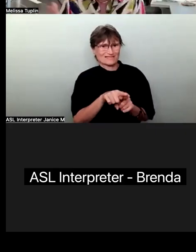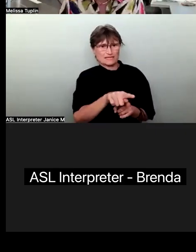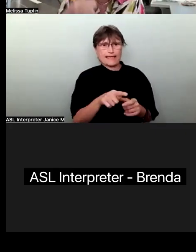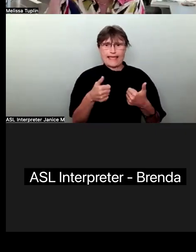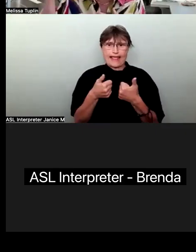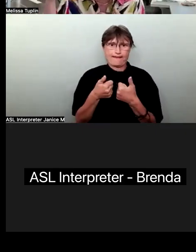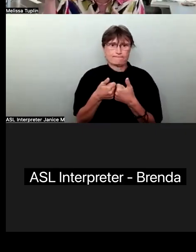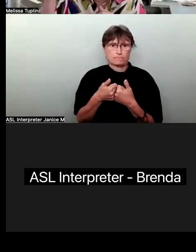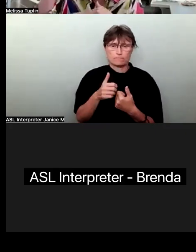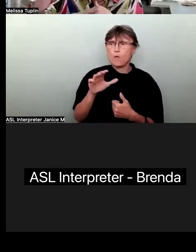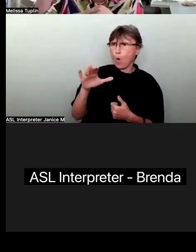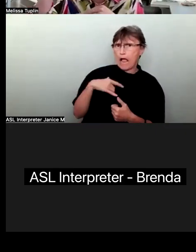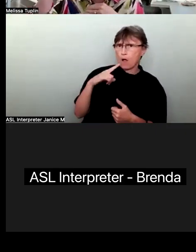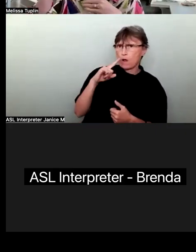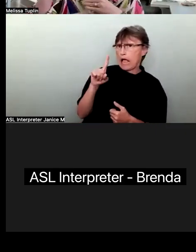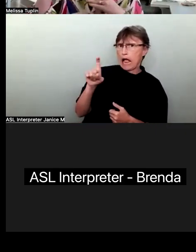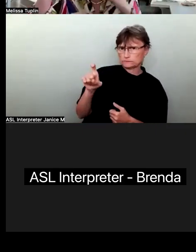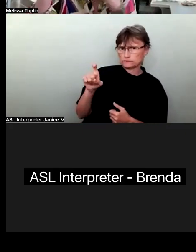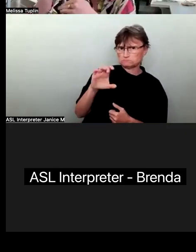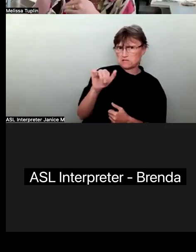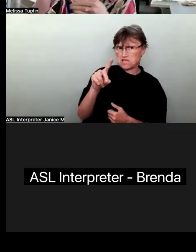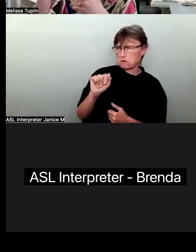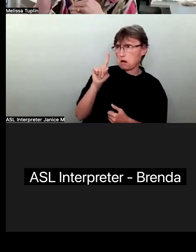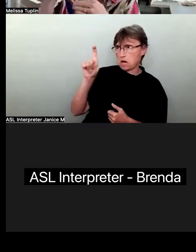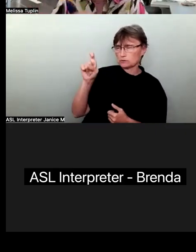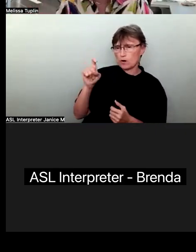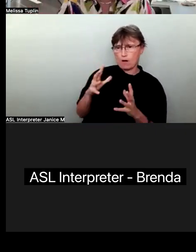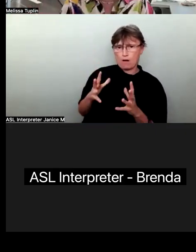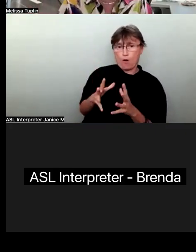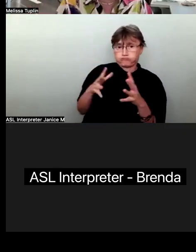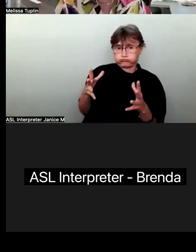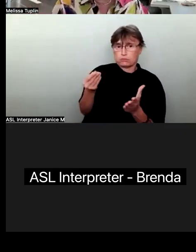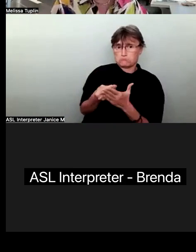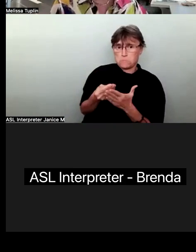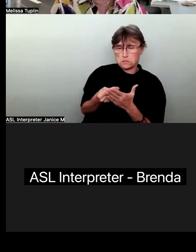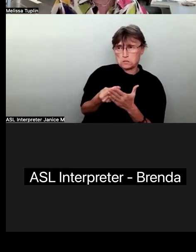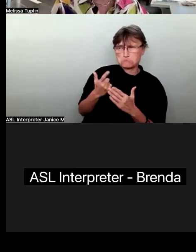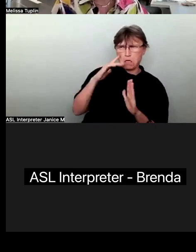I'll ask for X amount with the expectation that you're going to receive much less, is not going to